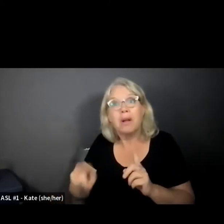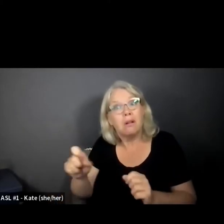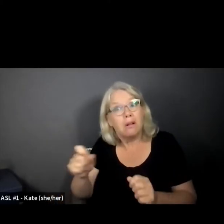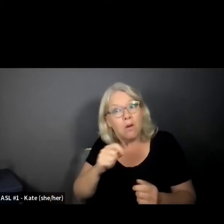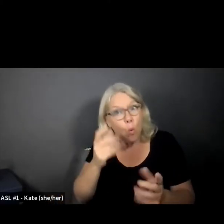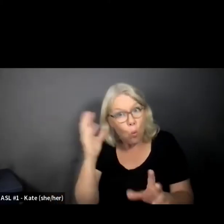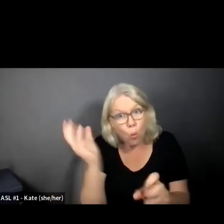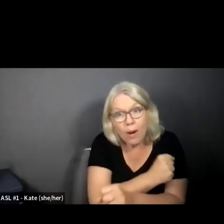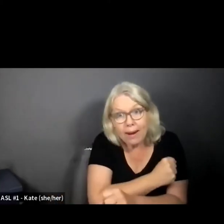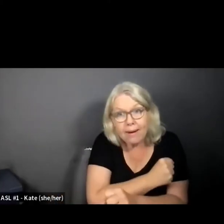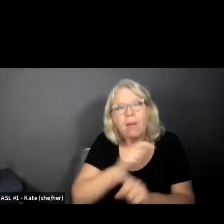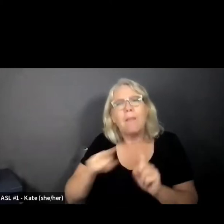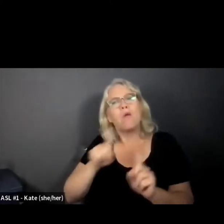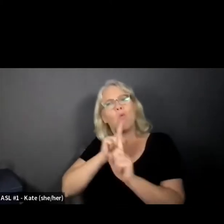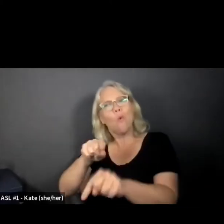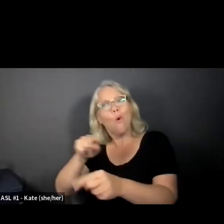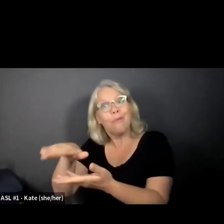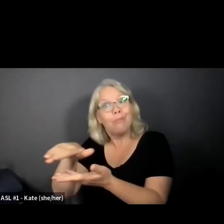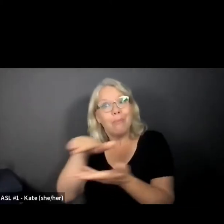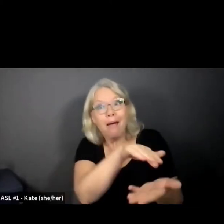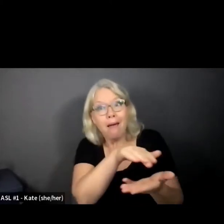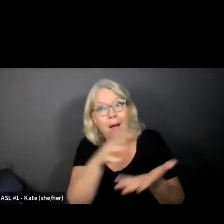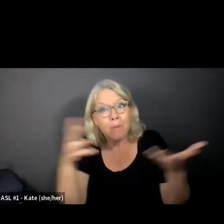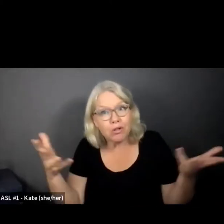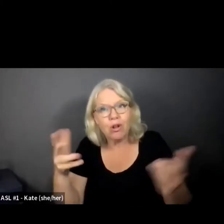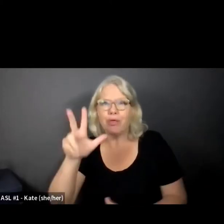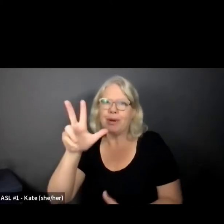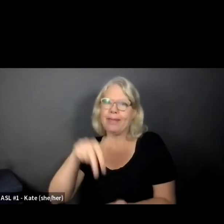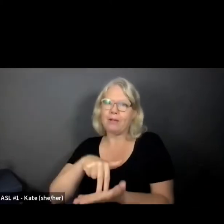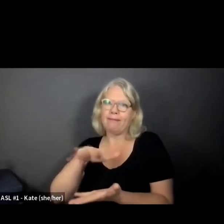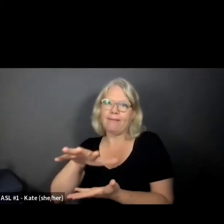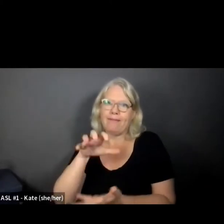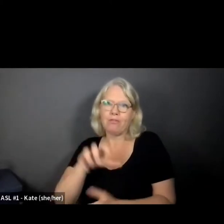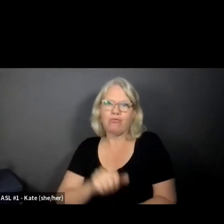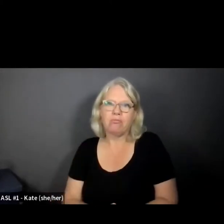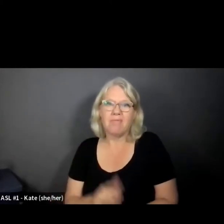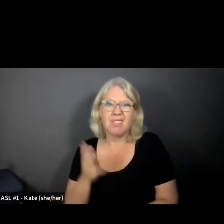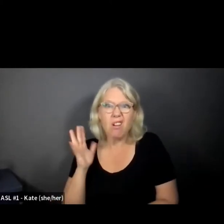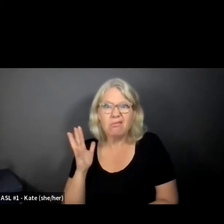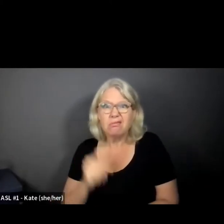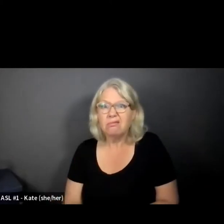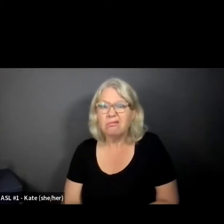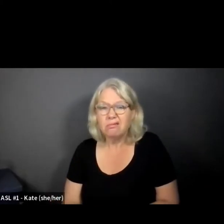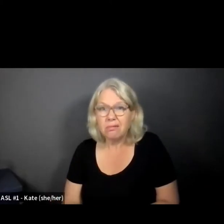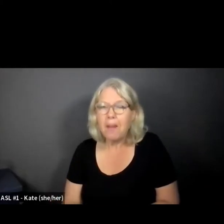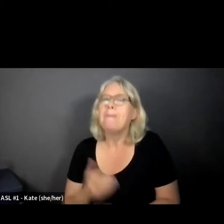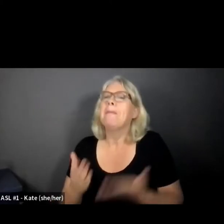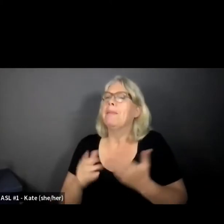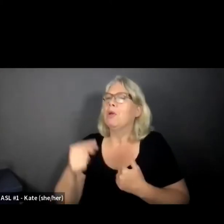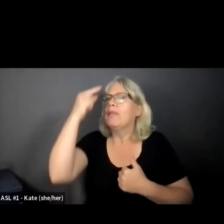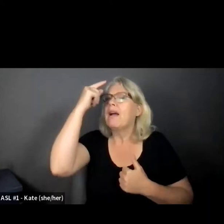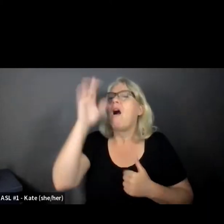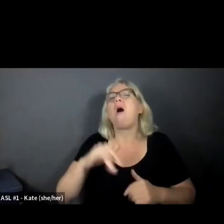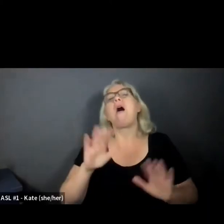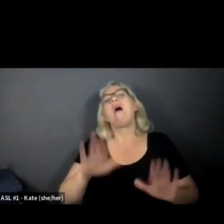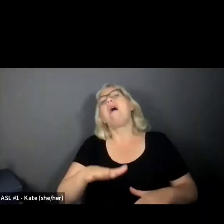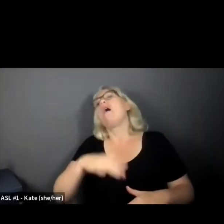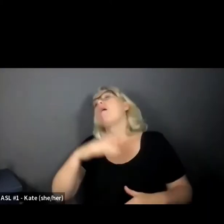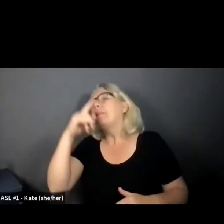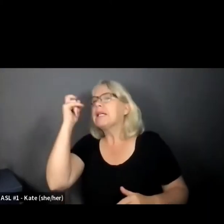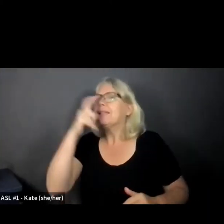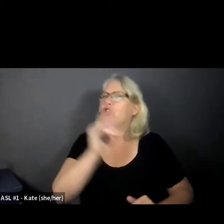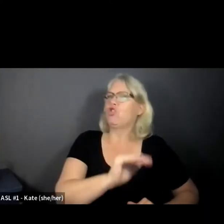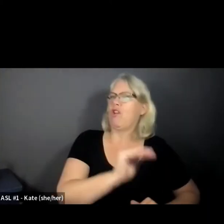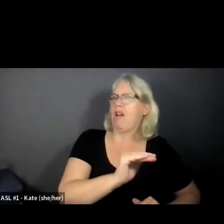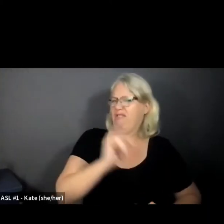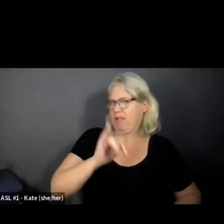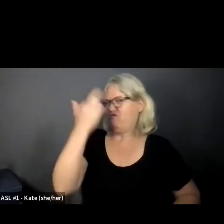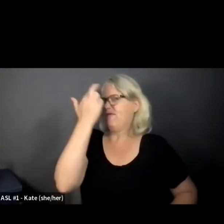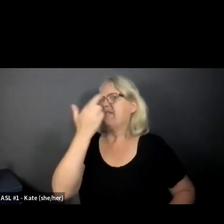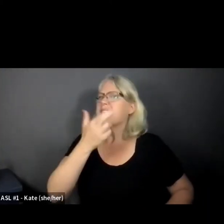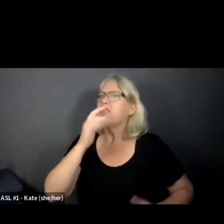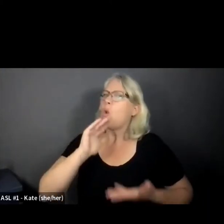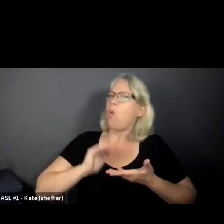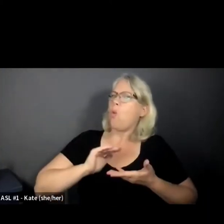LET ME TELL YOU ABOUT ANOTHER RECENT CASE.